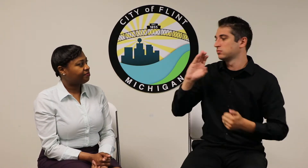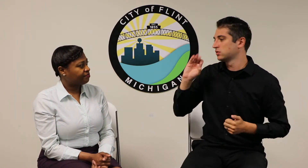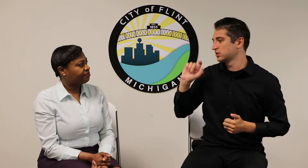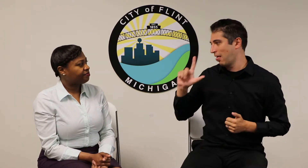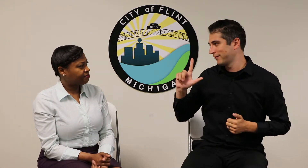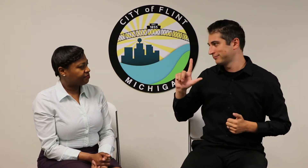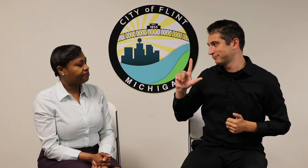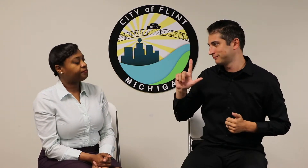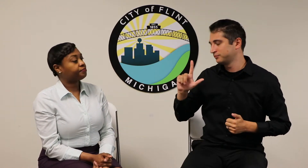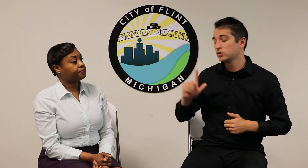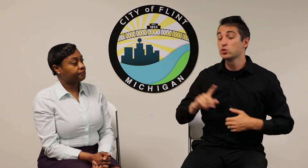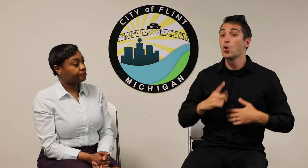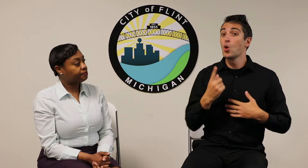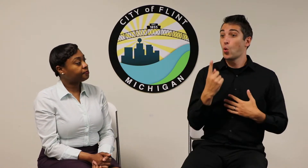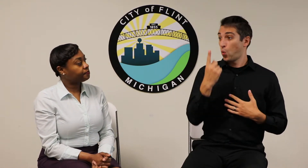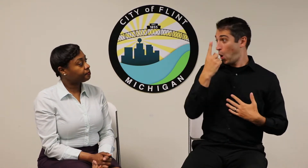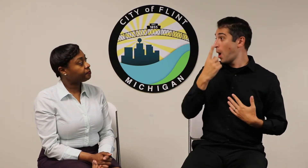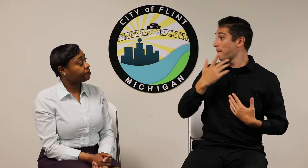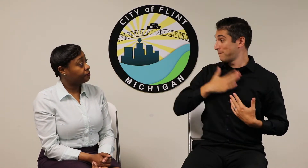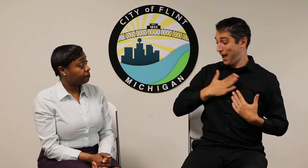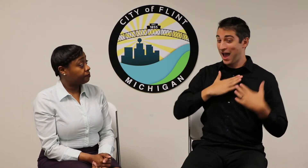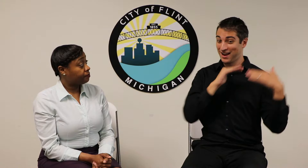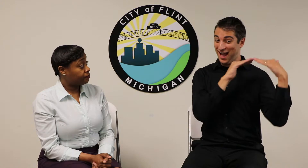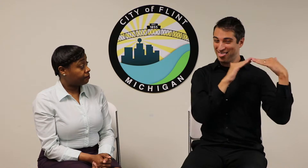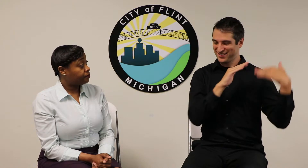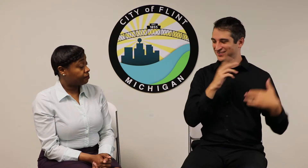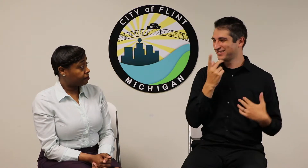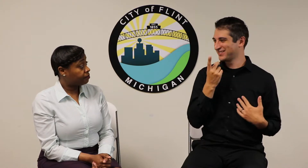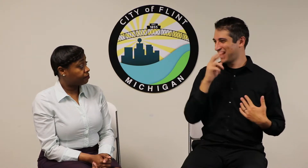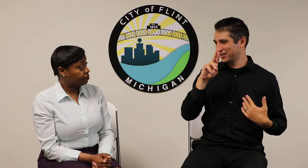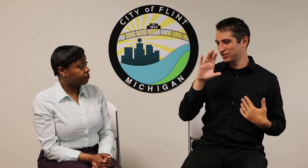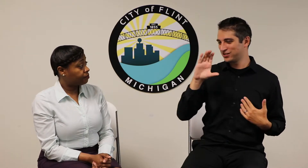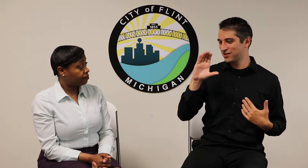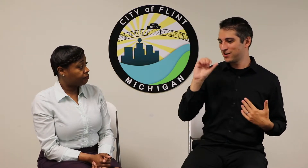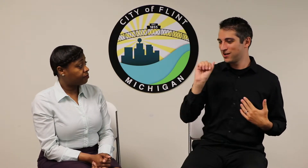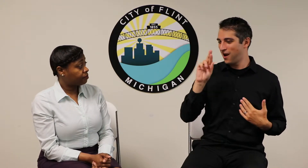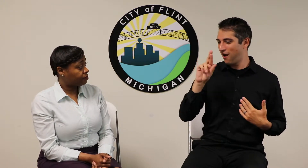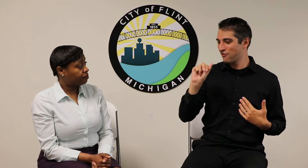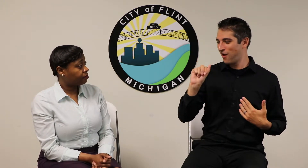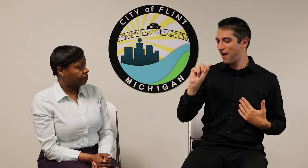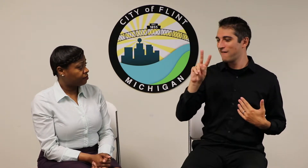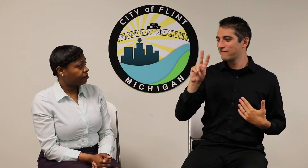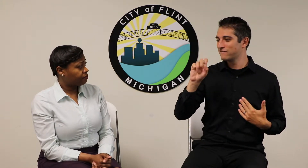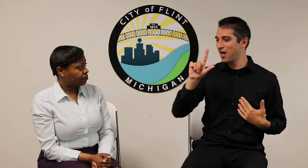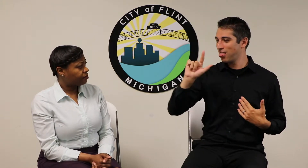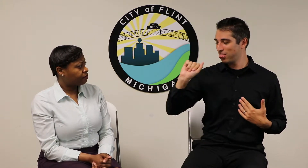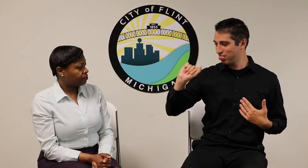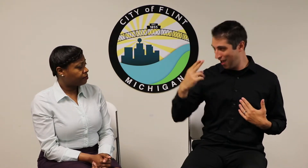colleagues Dr. Carravallah calls the evidence desert. We want to know what is